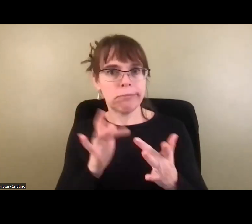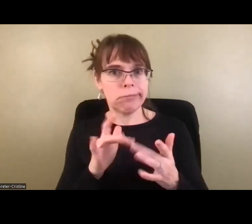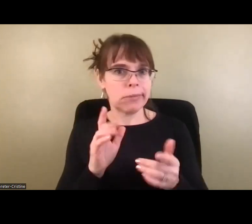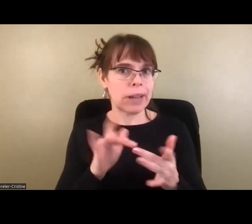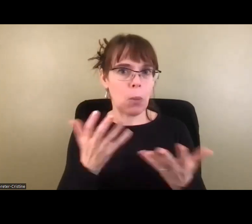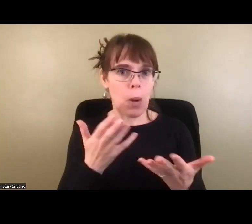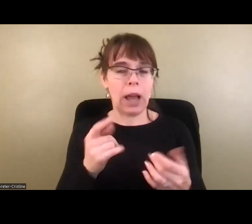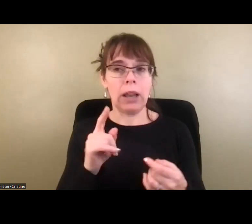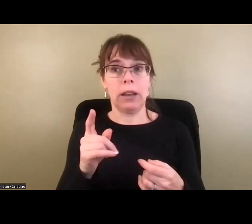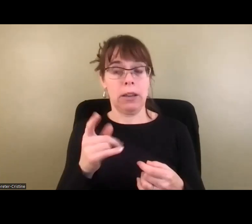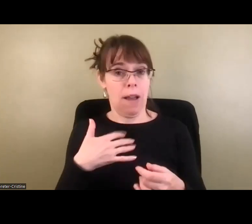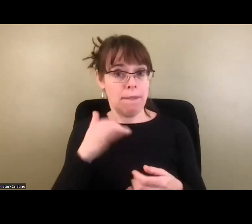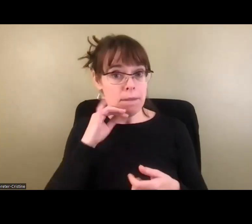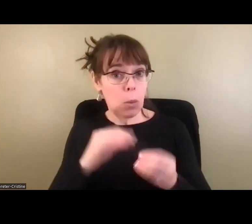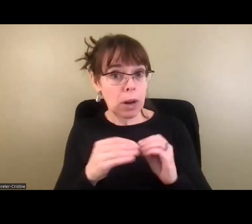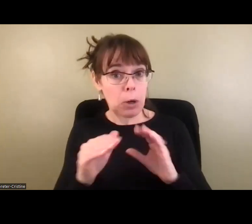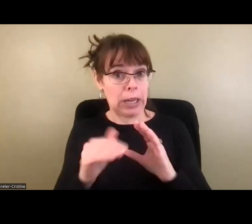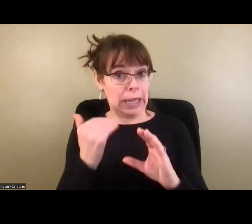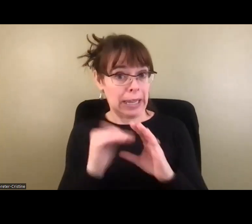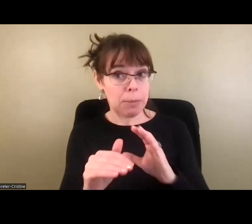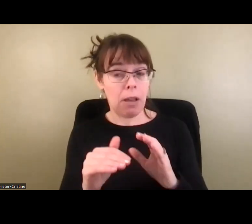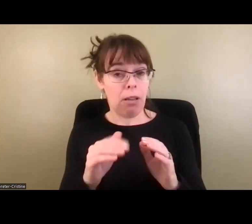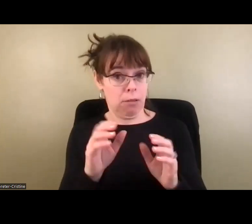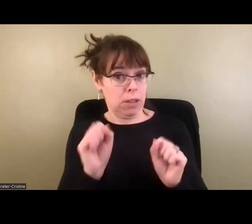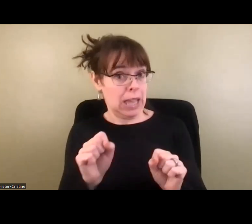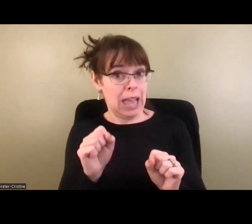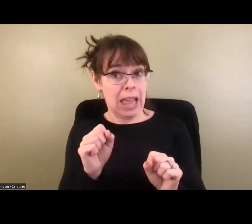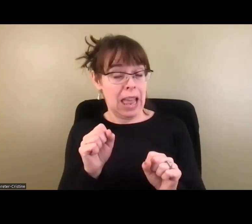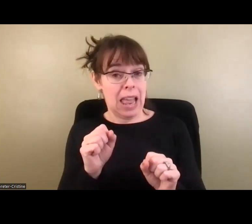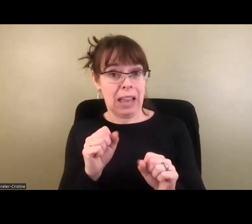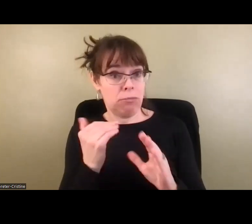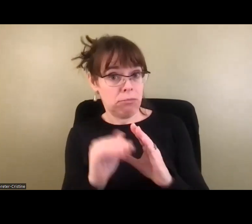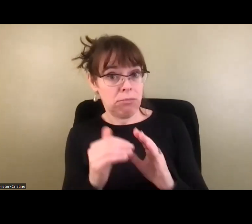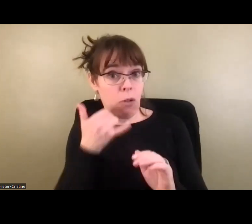number or email, asking if it's safe to contact them at any point, or if we should shift to,